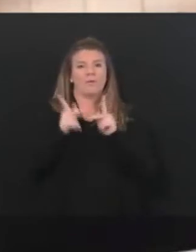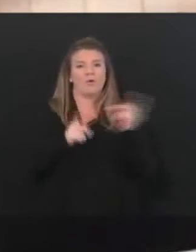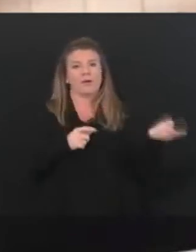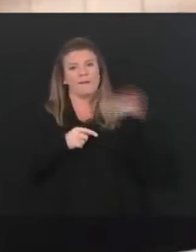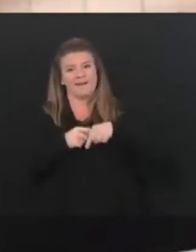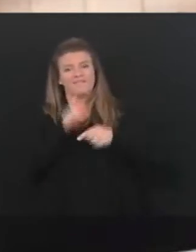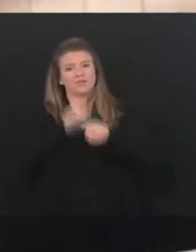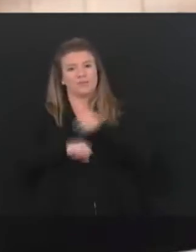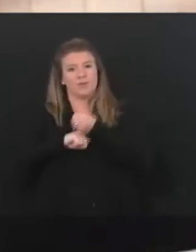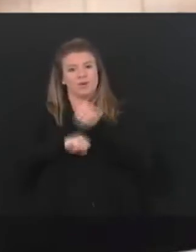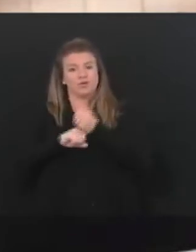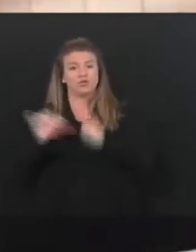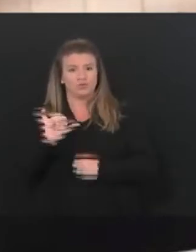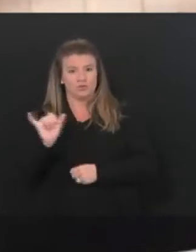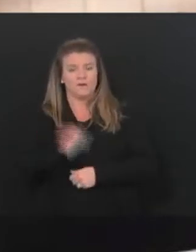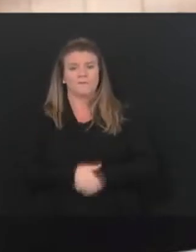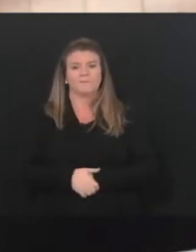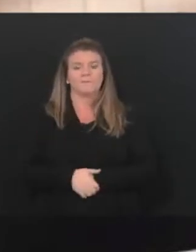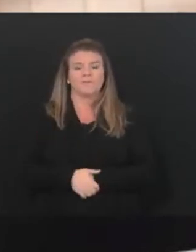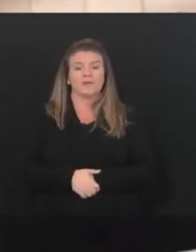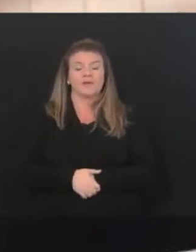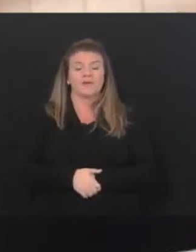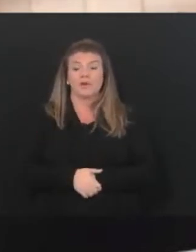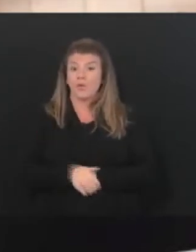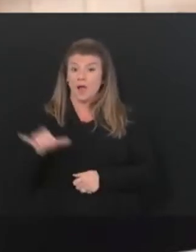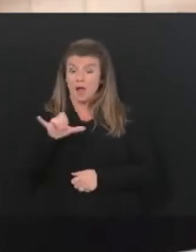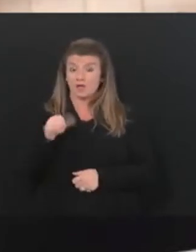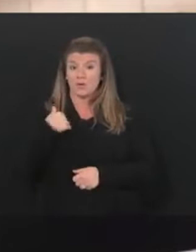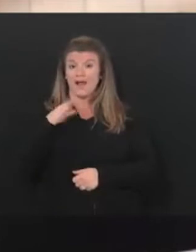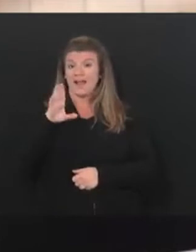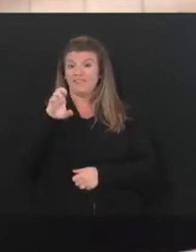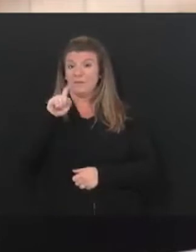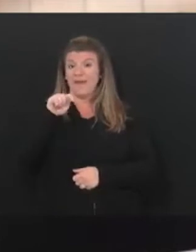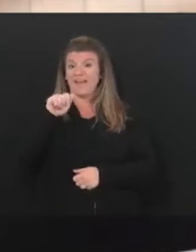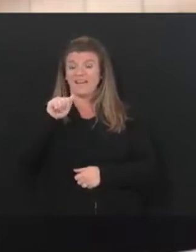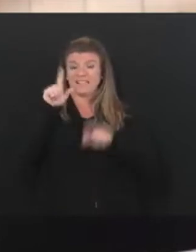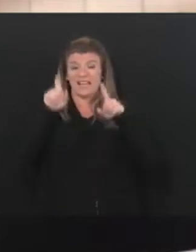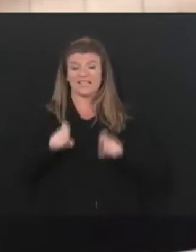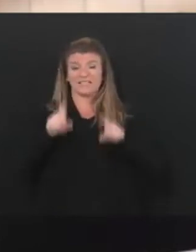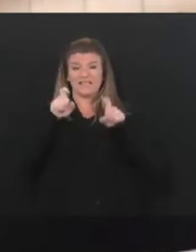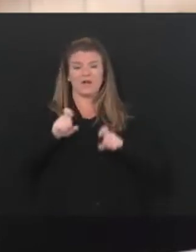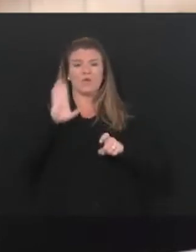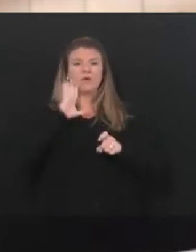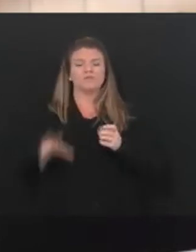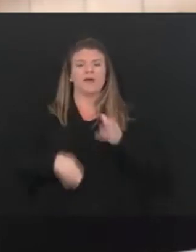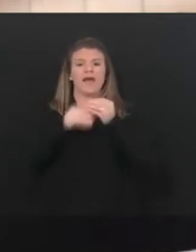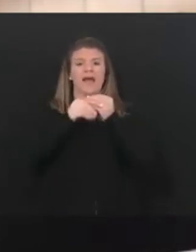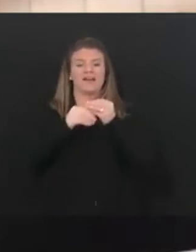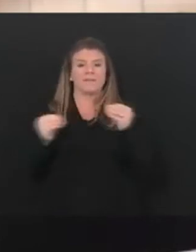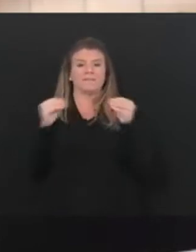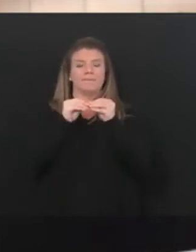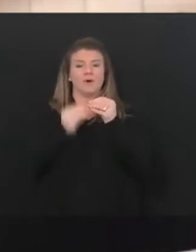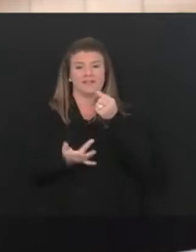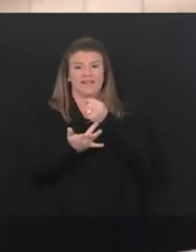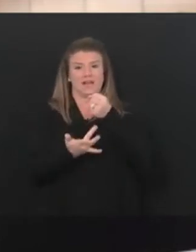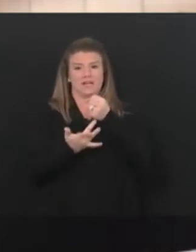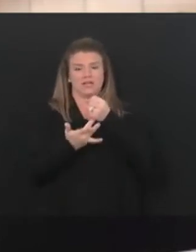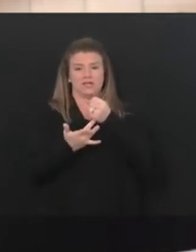TAKING CALLS AS WELL AS A FOURTH CENTER TO TRAINING THE SURGE OF PERSONNEL COMING IN TO SUPPORT. IN ADDITION TO THAT THERE'S BETA